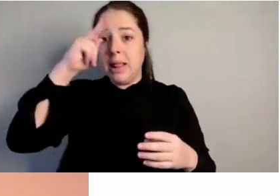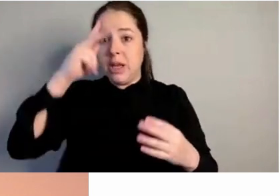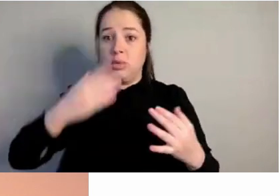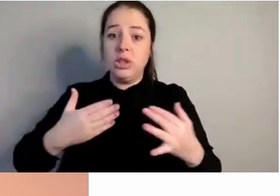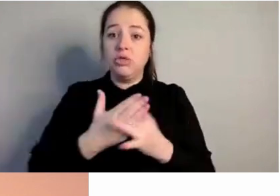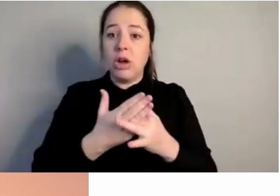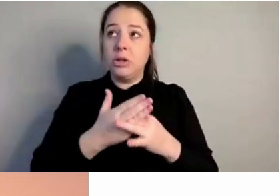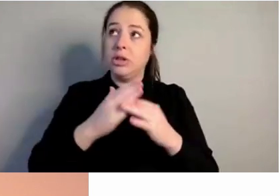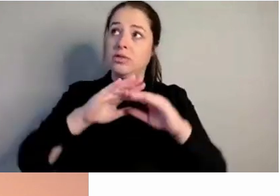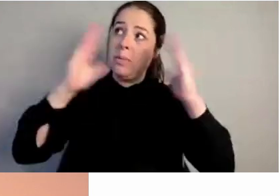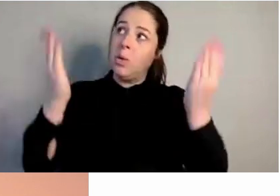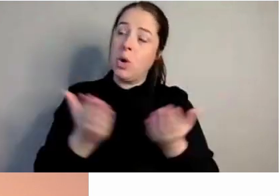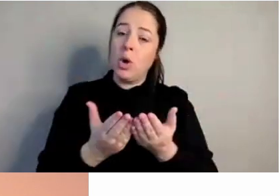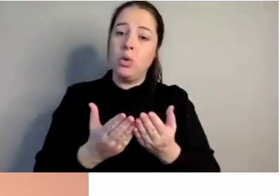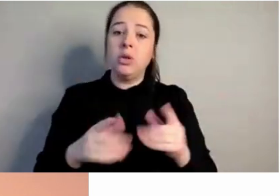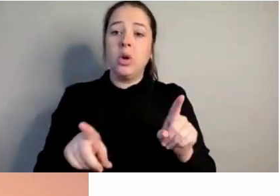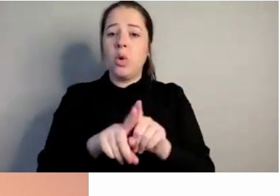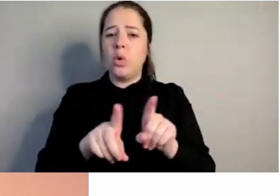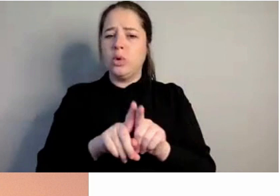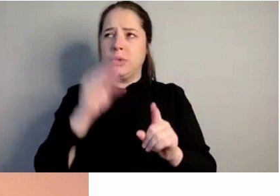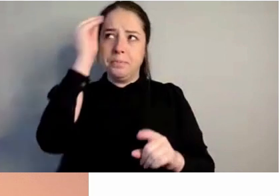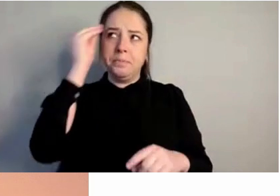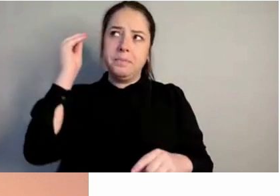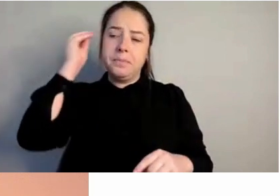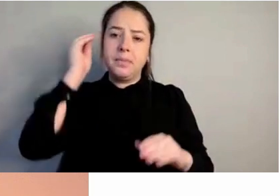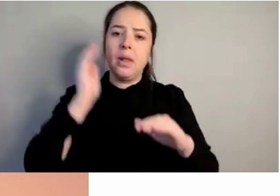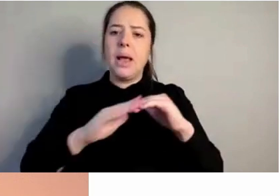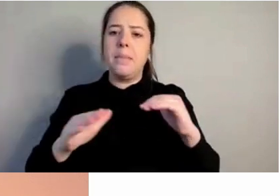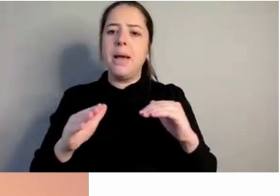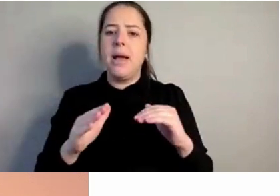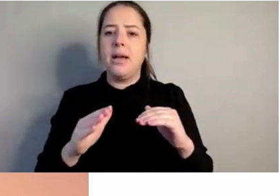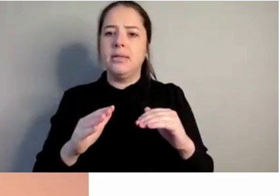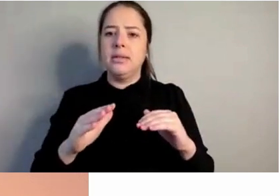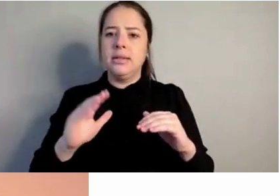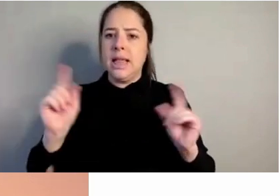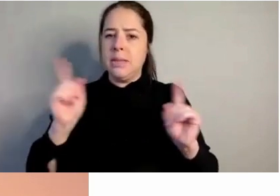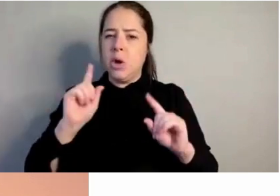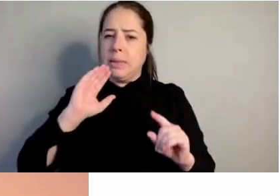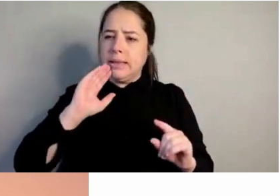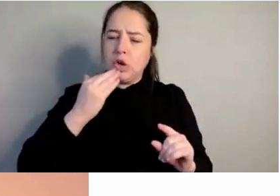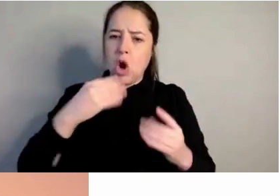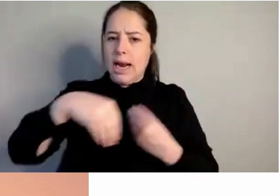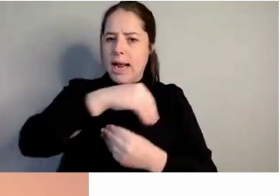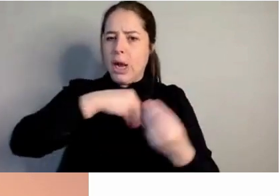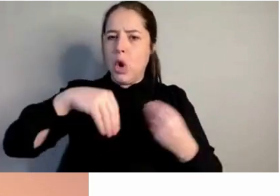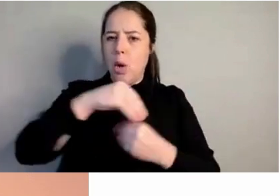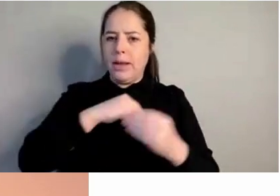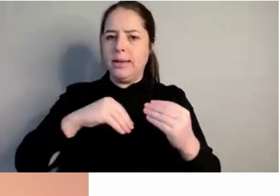and also a consciousness that we are in some very tight economic circumstances, both in terms of cost pressures,